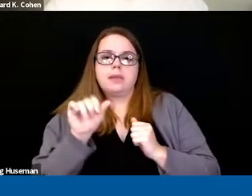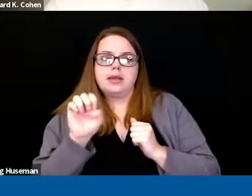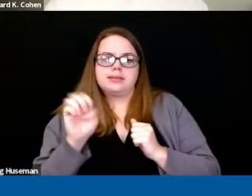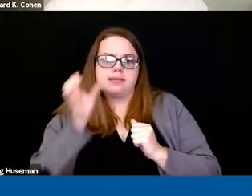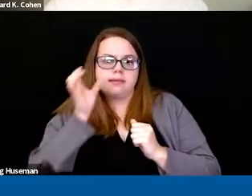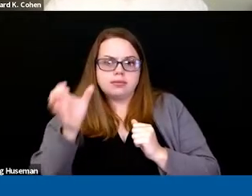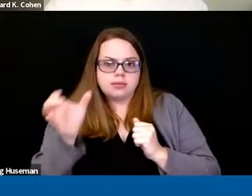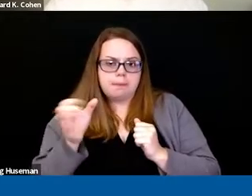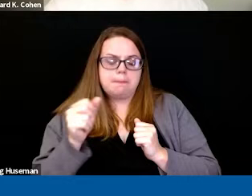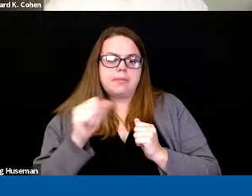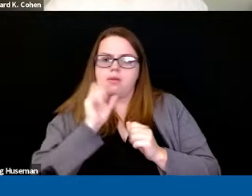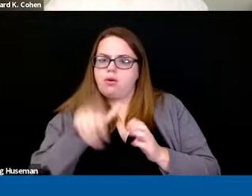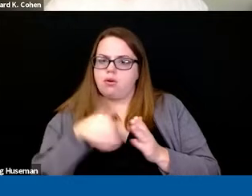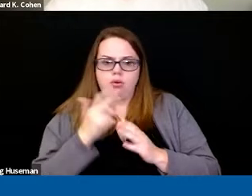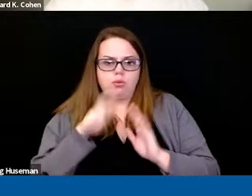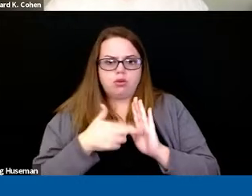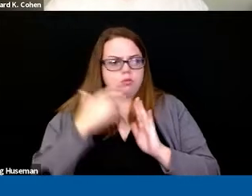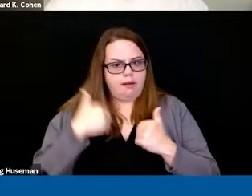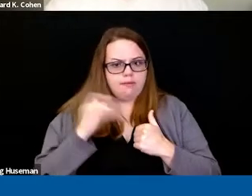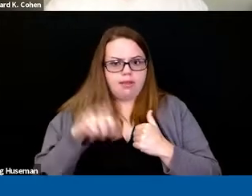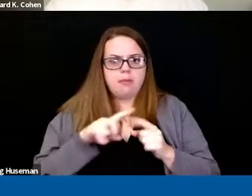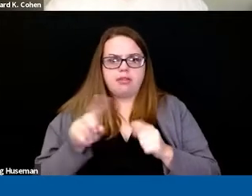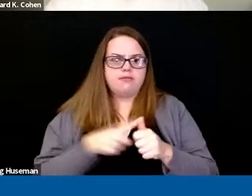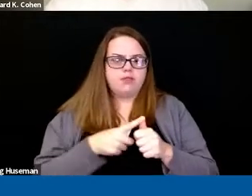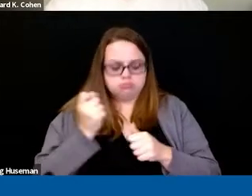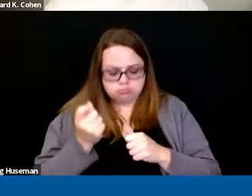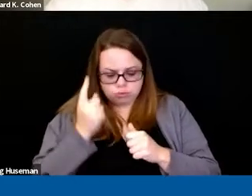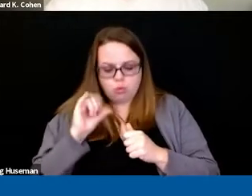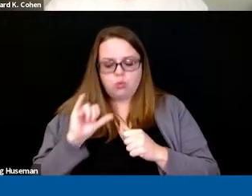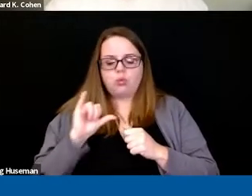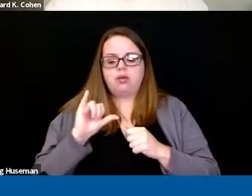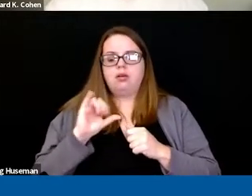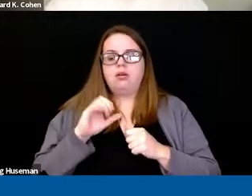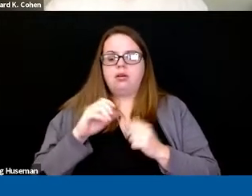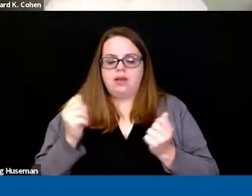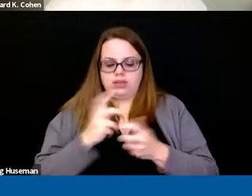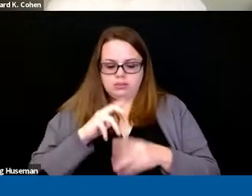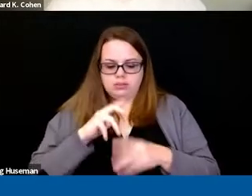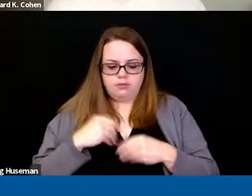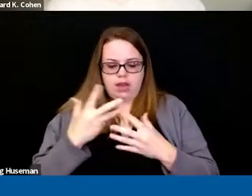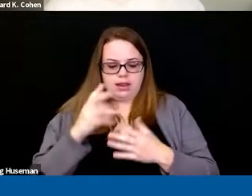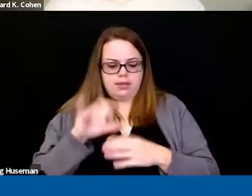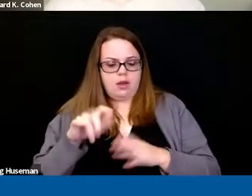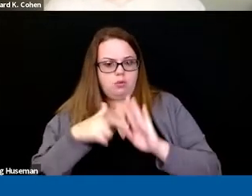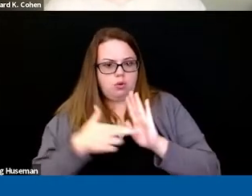Not all roles will have this but this is your first clue that the semantics provided by this role can be provided by an equivalent HTML element.